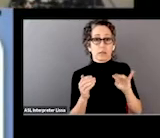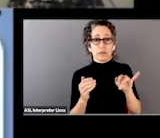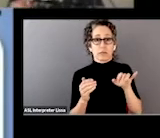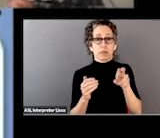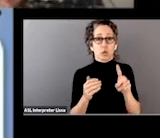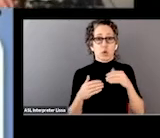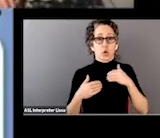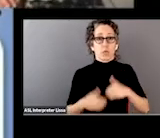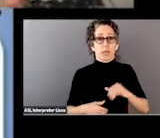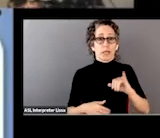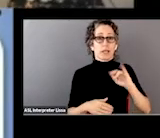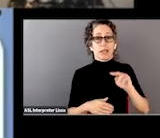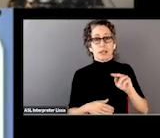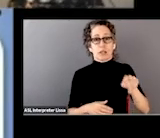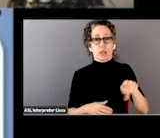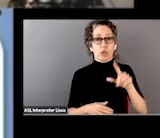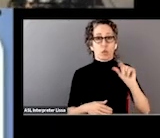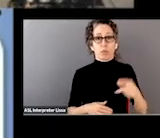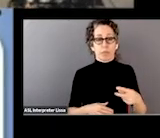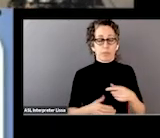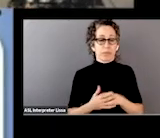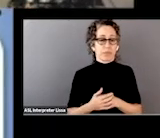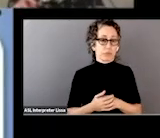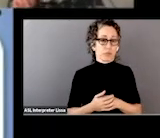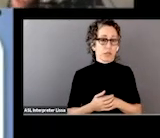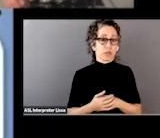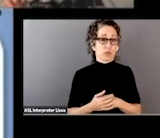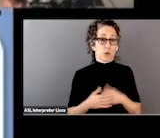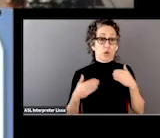Our method leverage is human-in-the-loop to augment